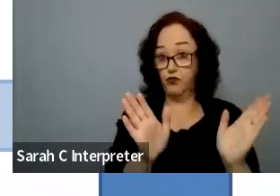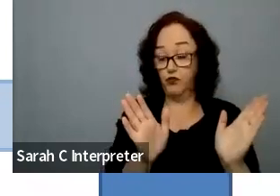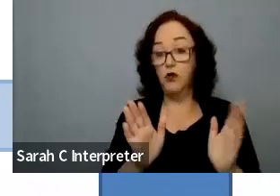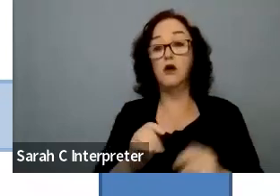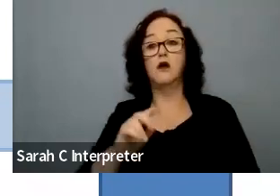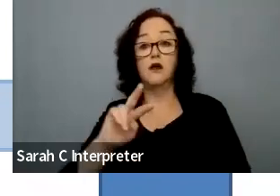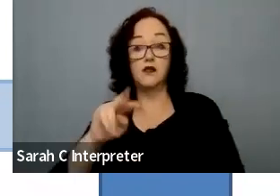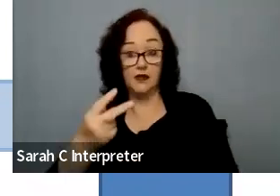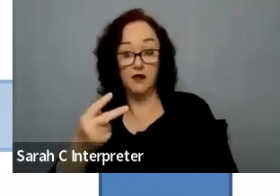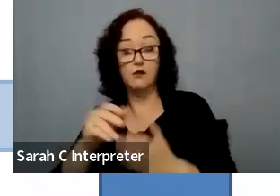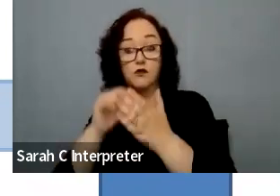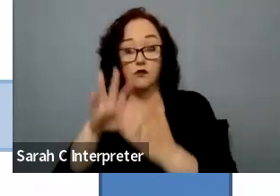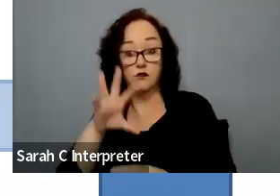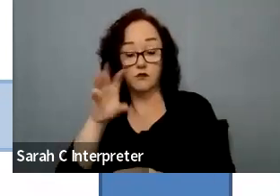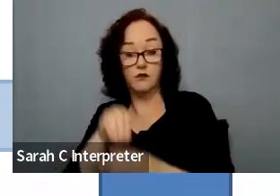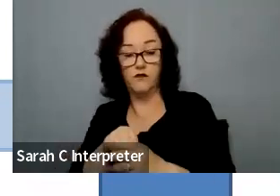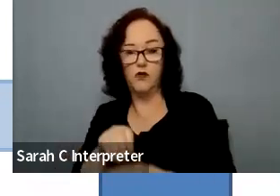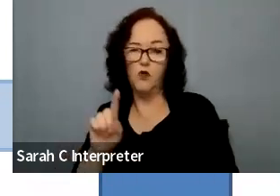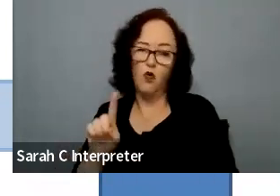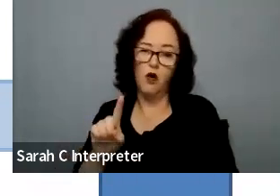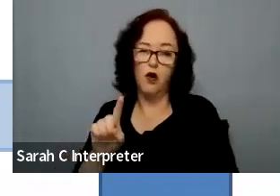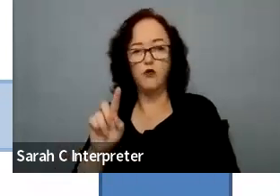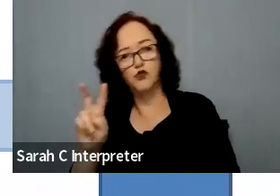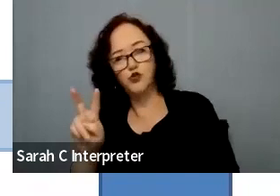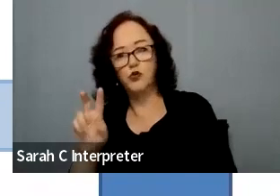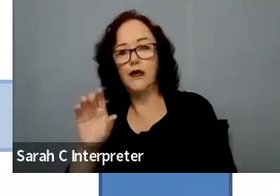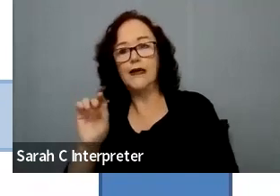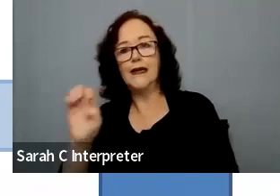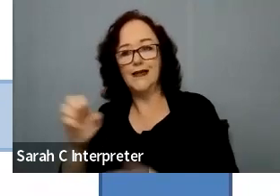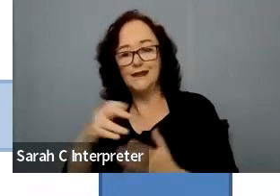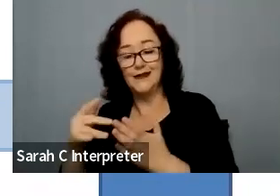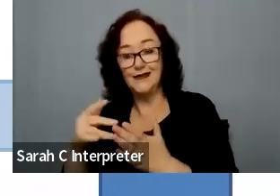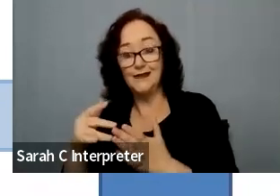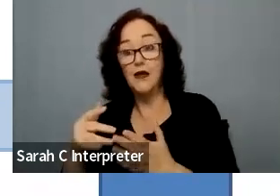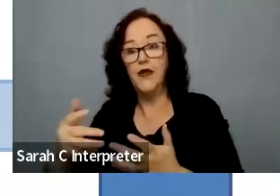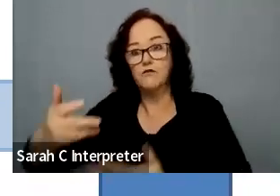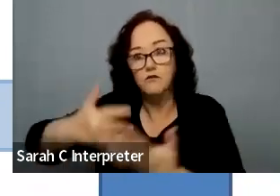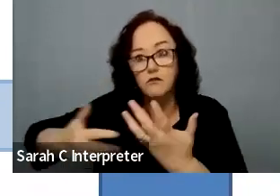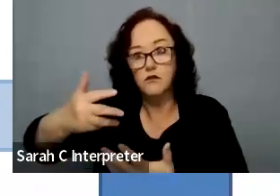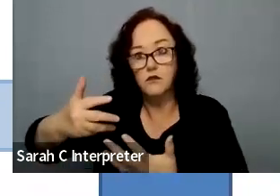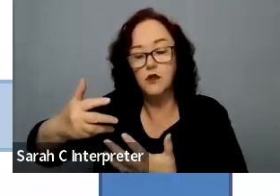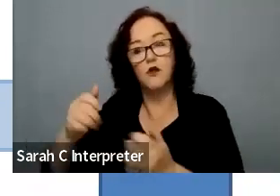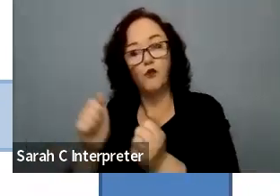in one of two case studies and interacted with a person with IDD, and then the final